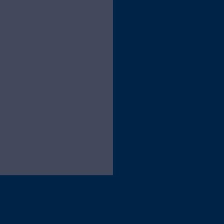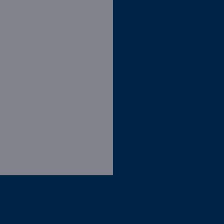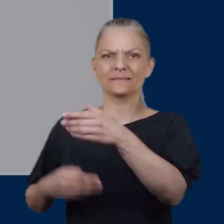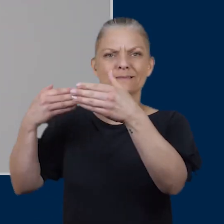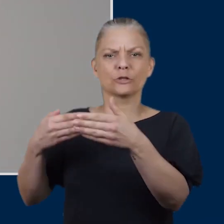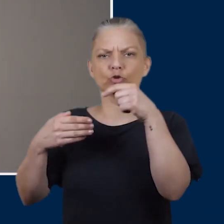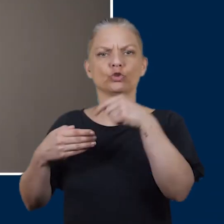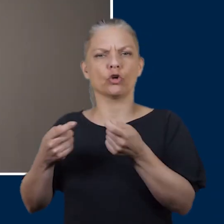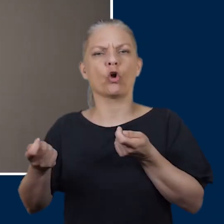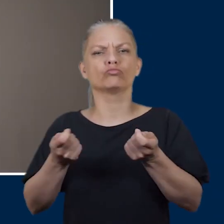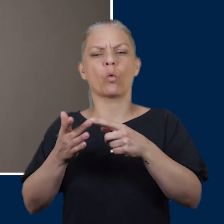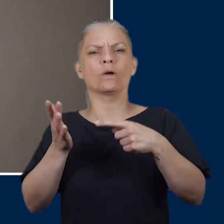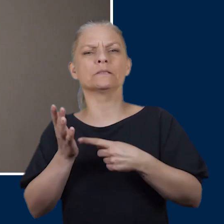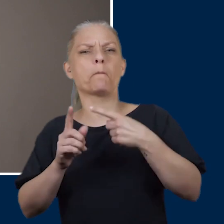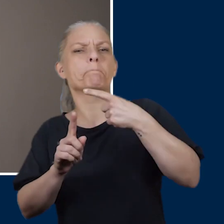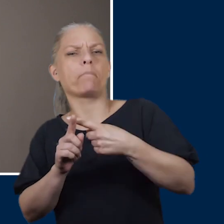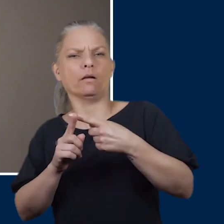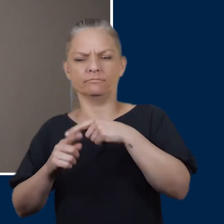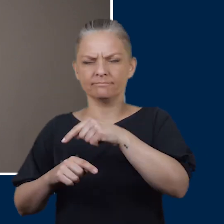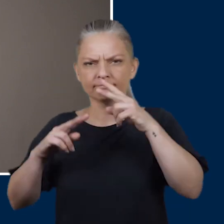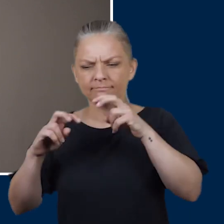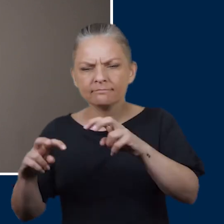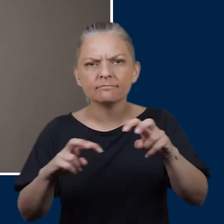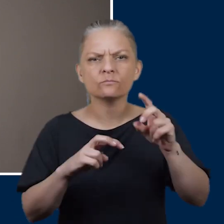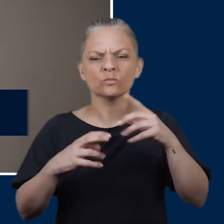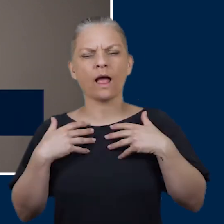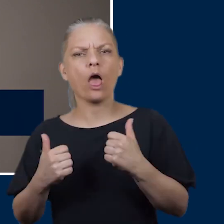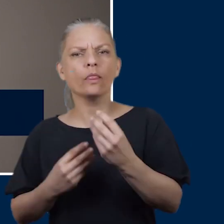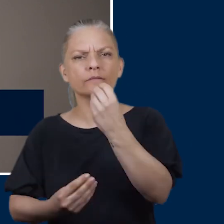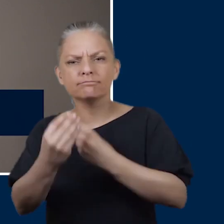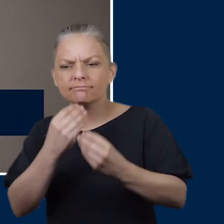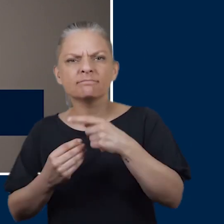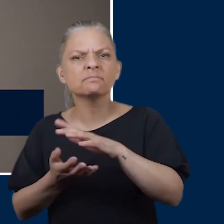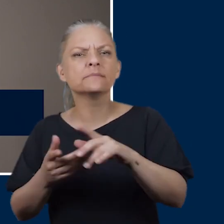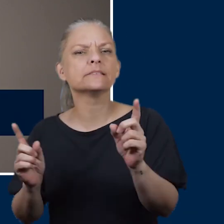This section of Control IT Plus explores healthy eating and what this means